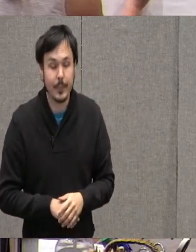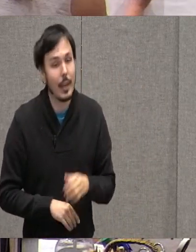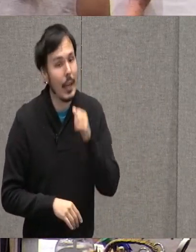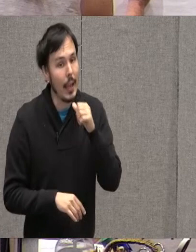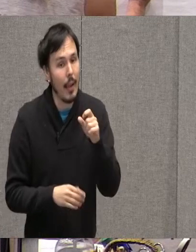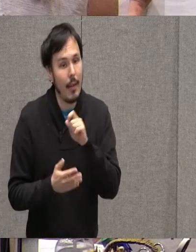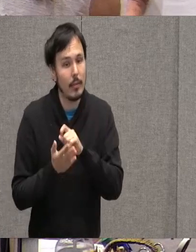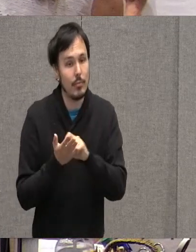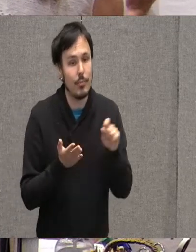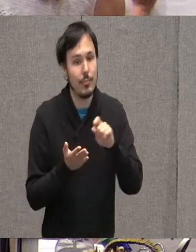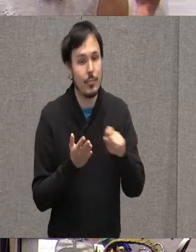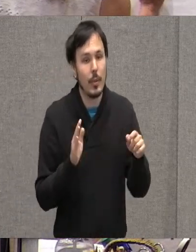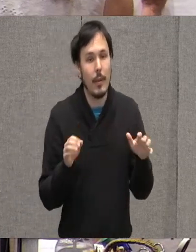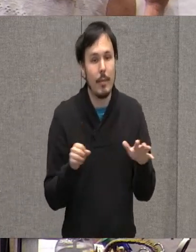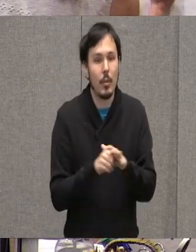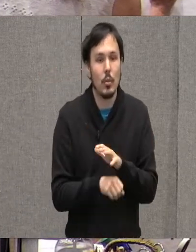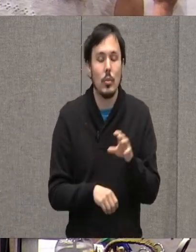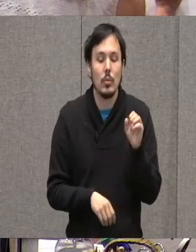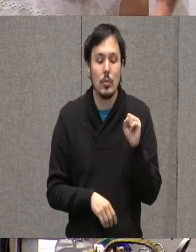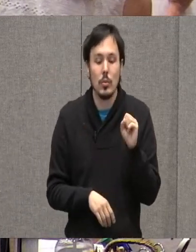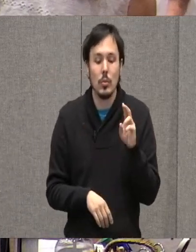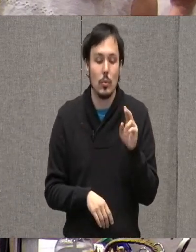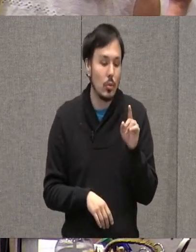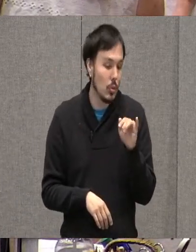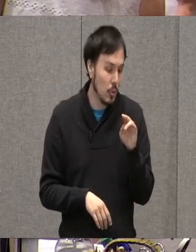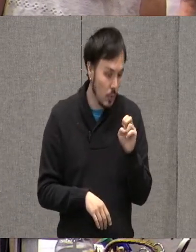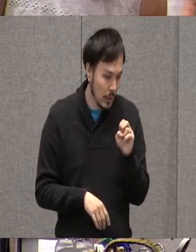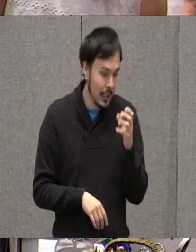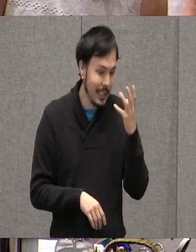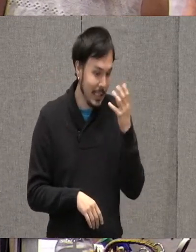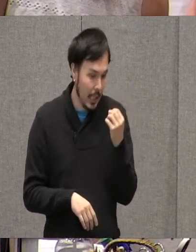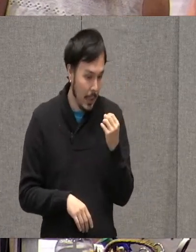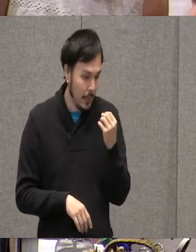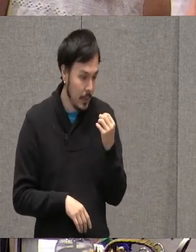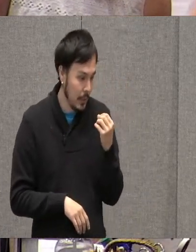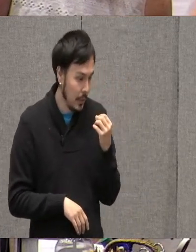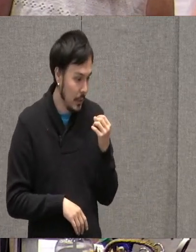So Susie sleeps 1/10 of a day longer, okay.